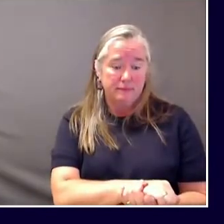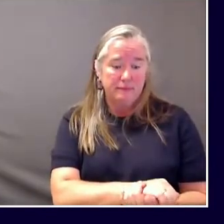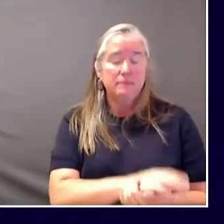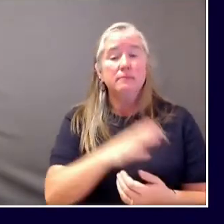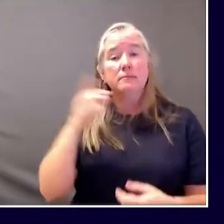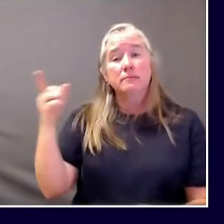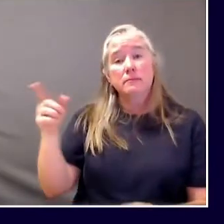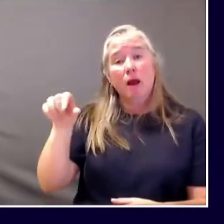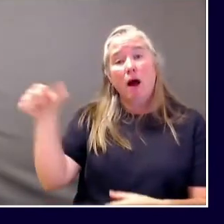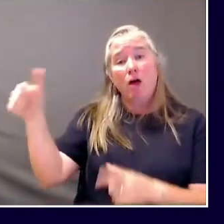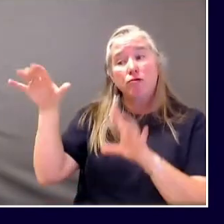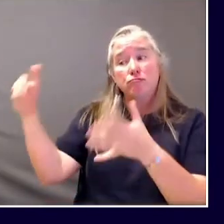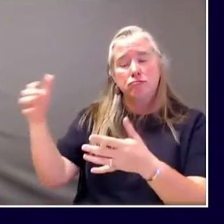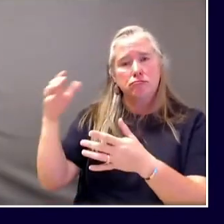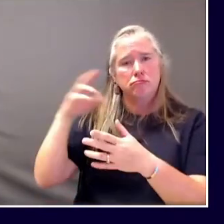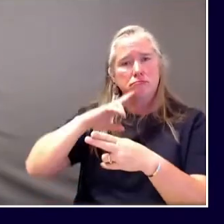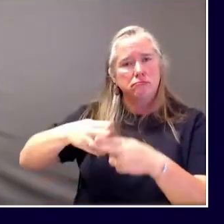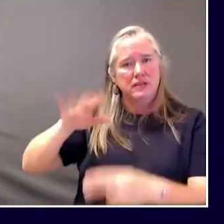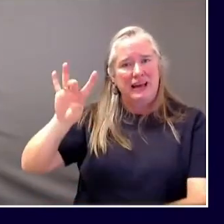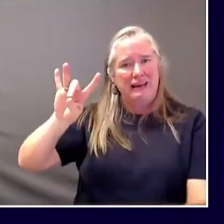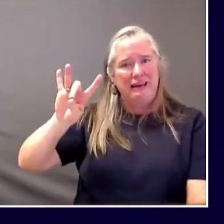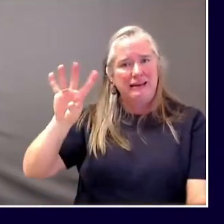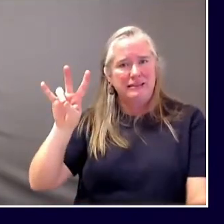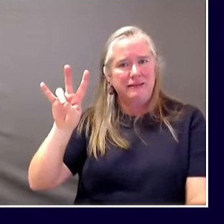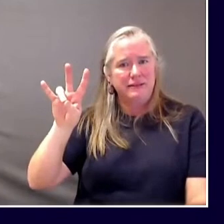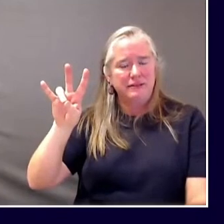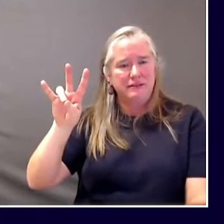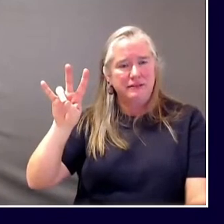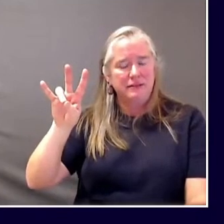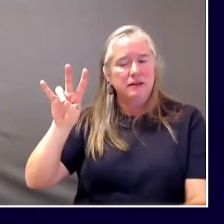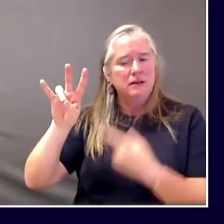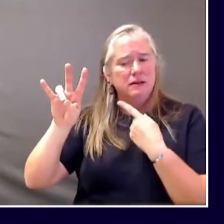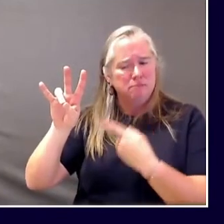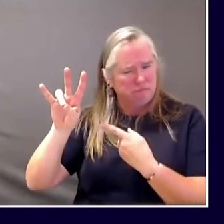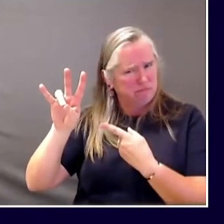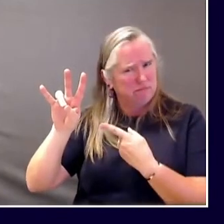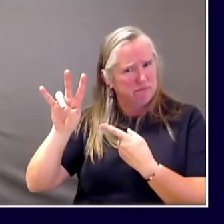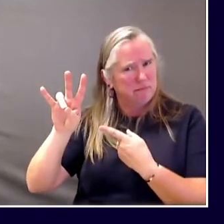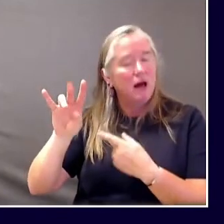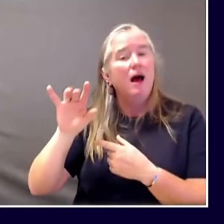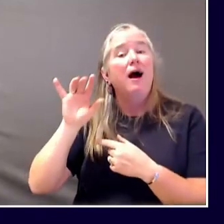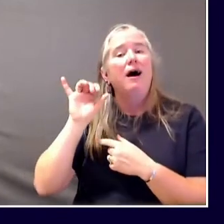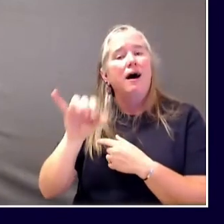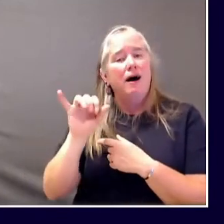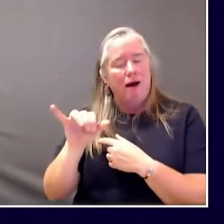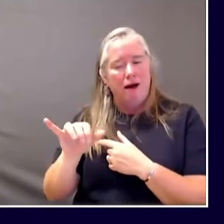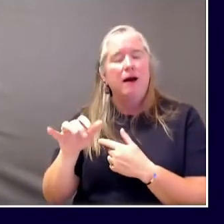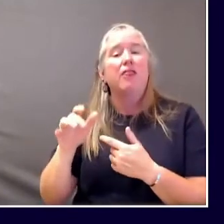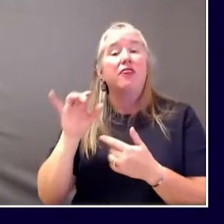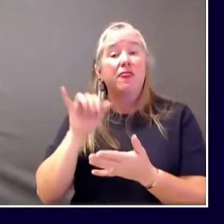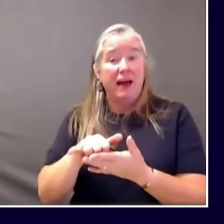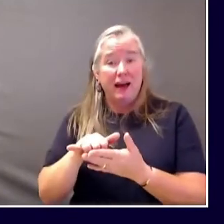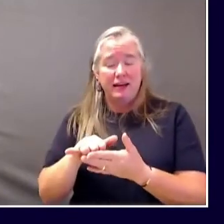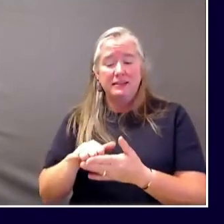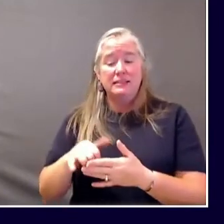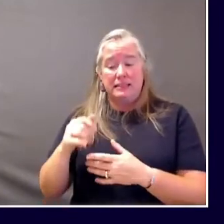some folks have put forth is the number of cases eighty seven